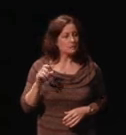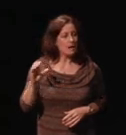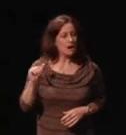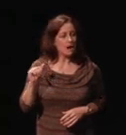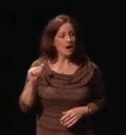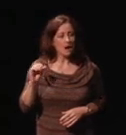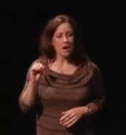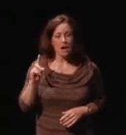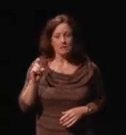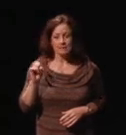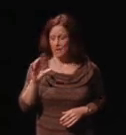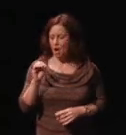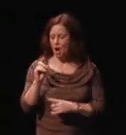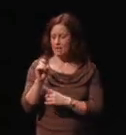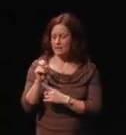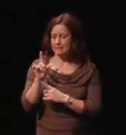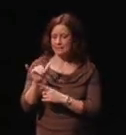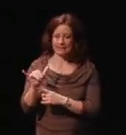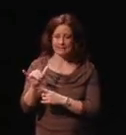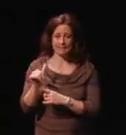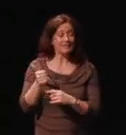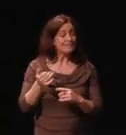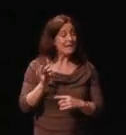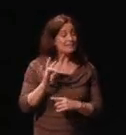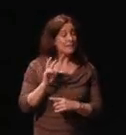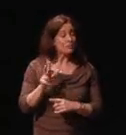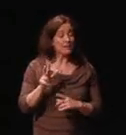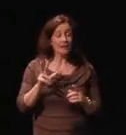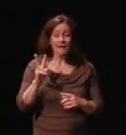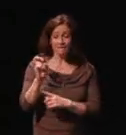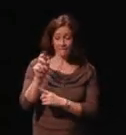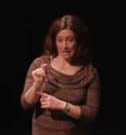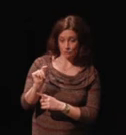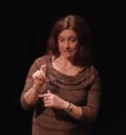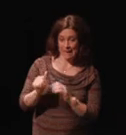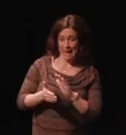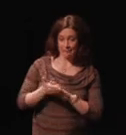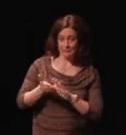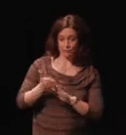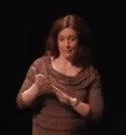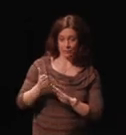Veterans Administration Prosthetic Center, Bioengineering Research Service.